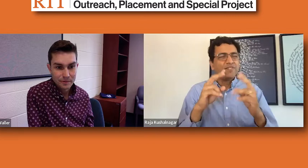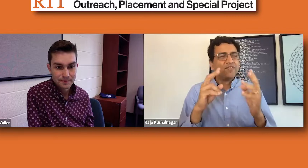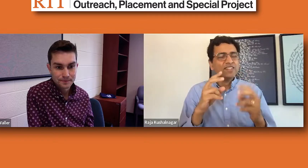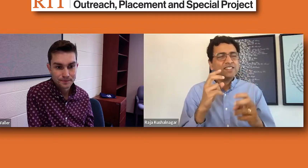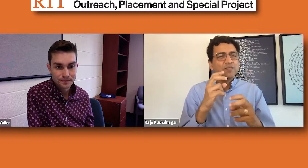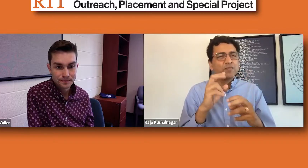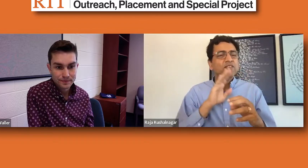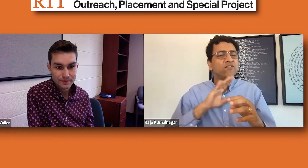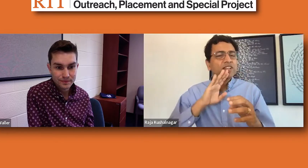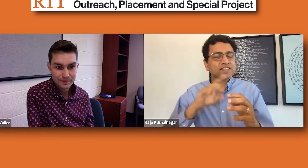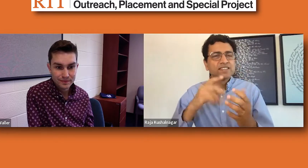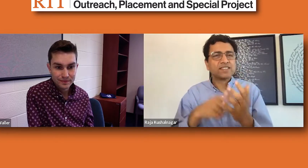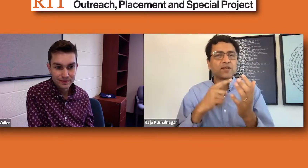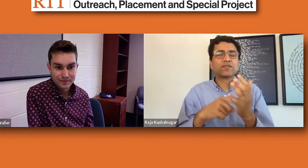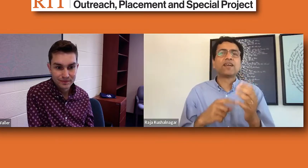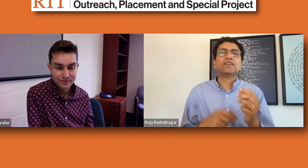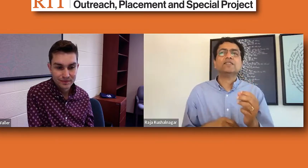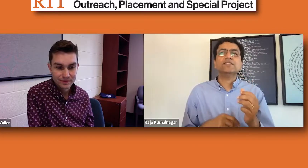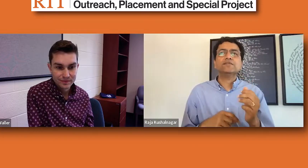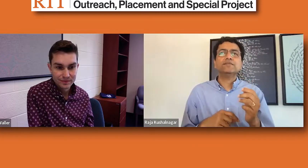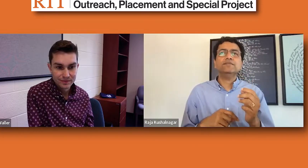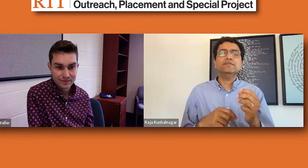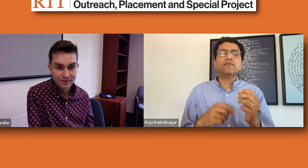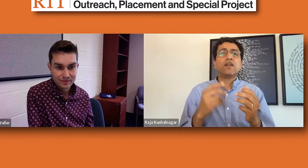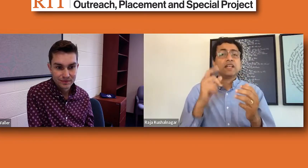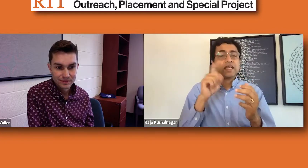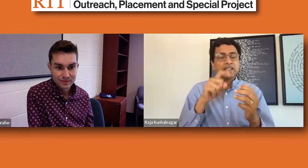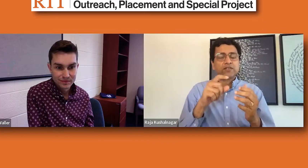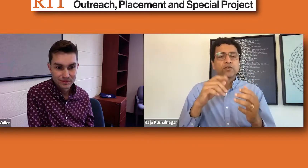and be organic in their conversations, and it got frustrating at times.